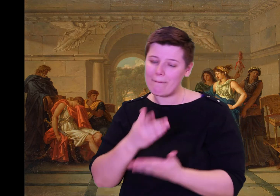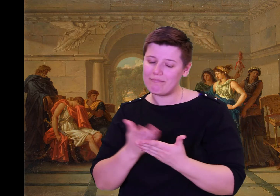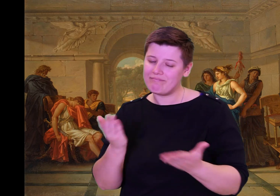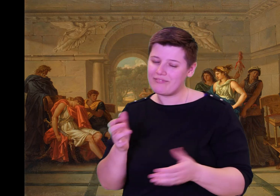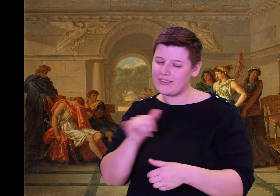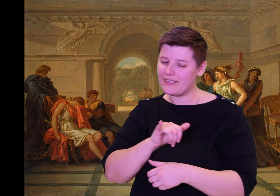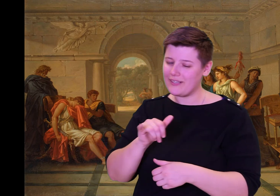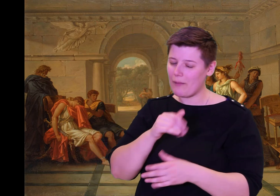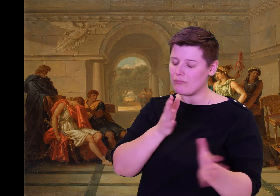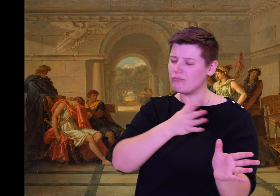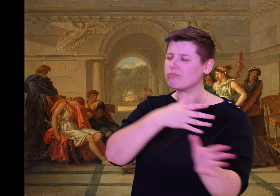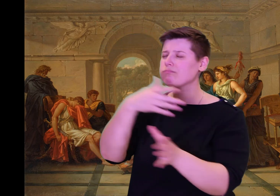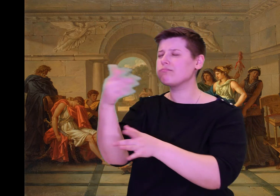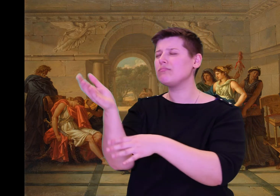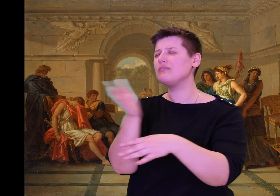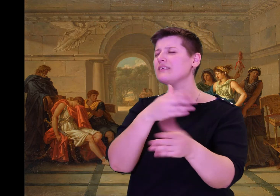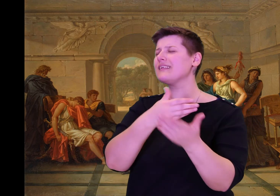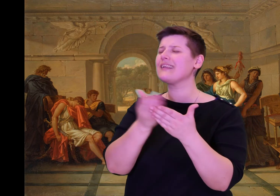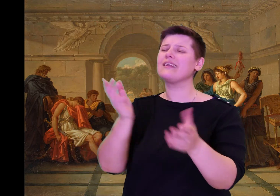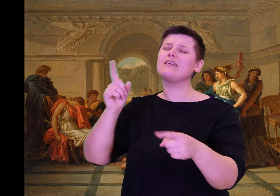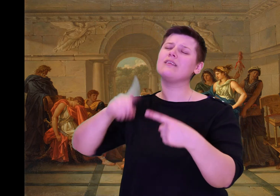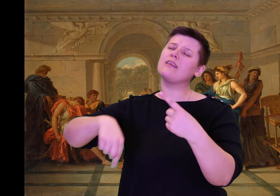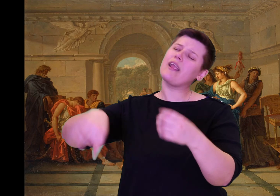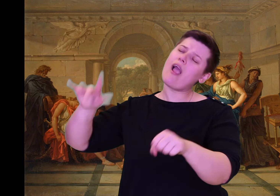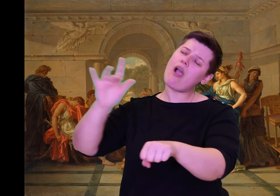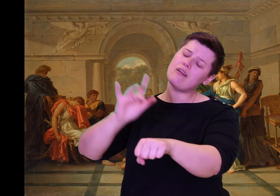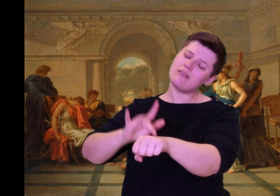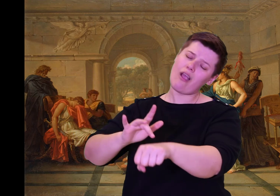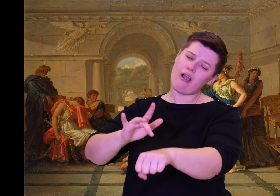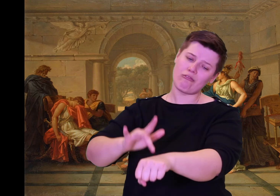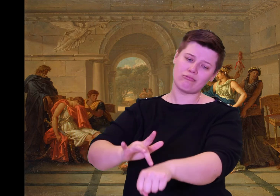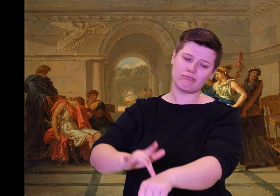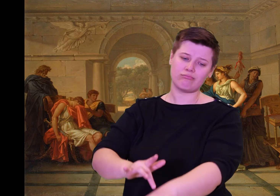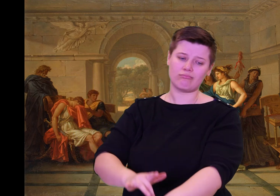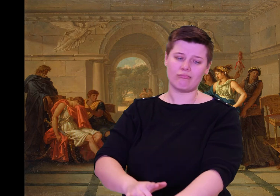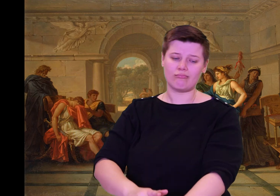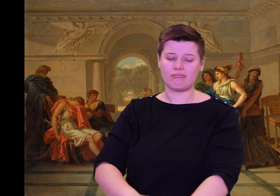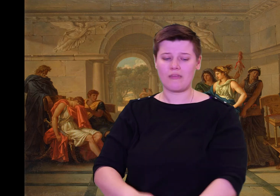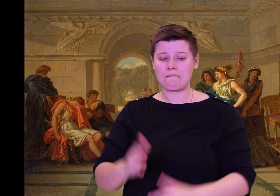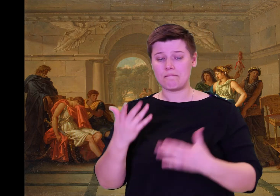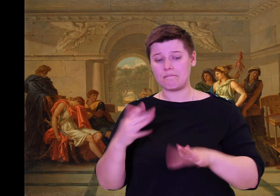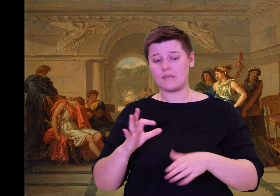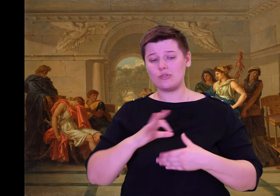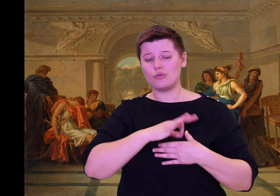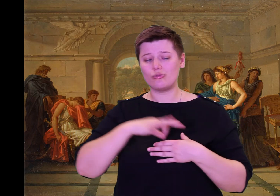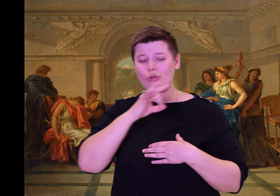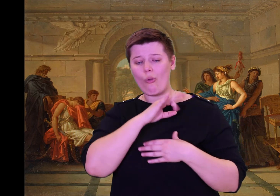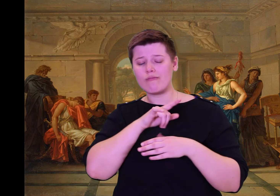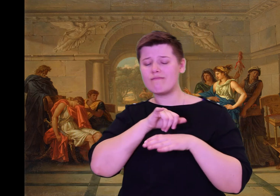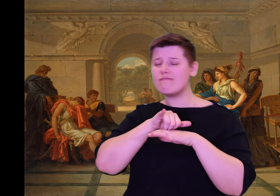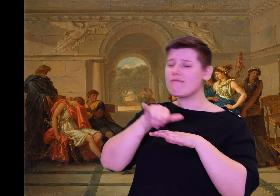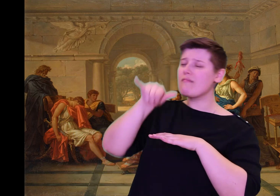called Asteris--quite small but with a harbor to shelter ships, and there they